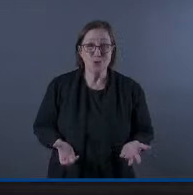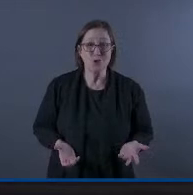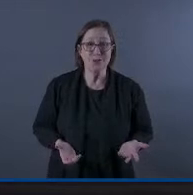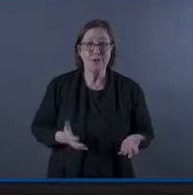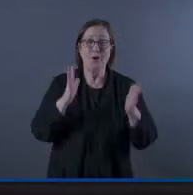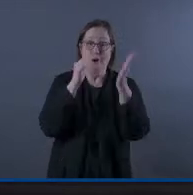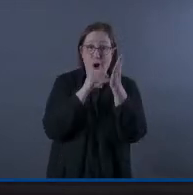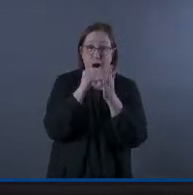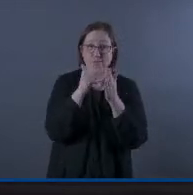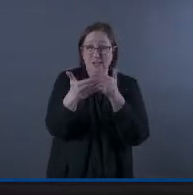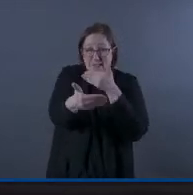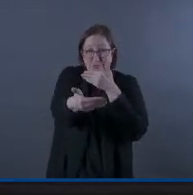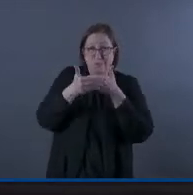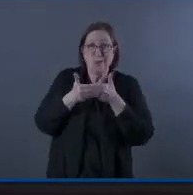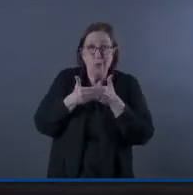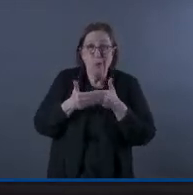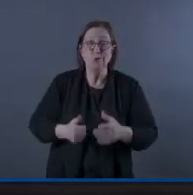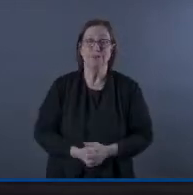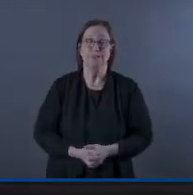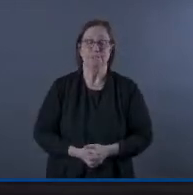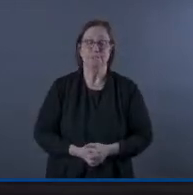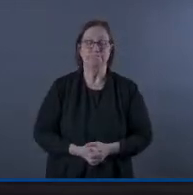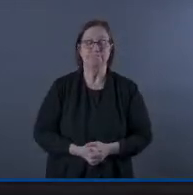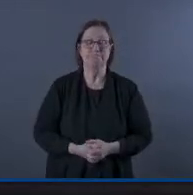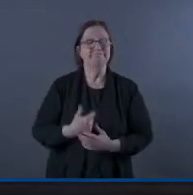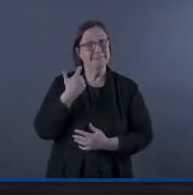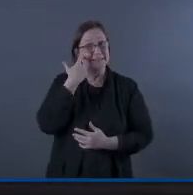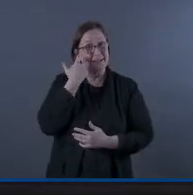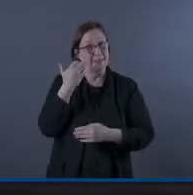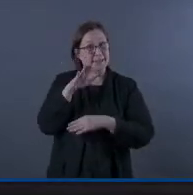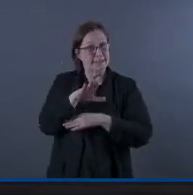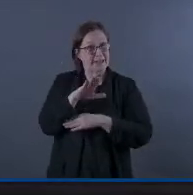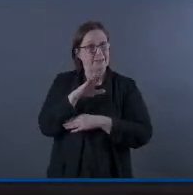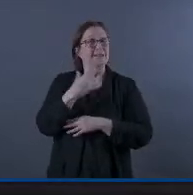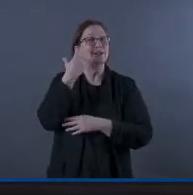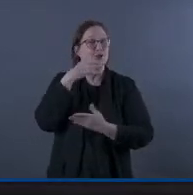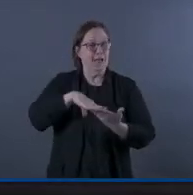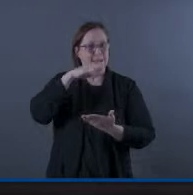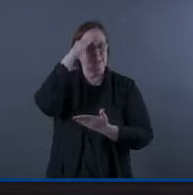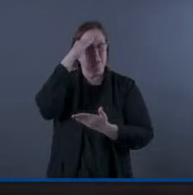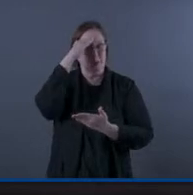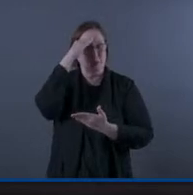What we just found out this afternoon though, is that Governor Inslee did announce that restaurant workers